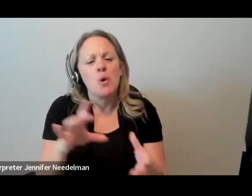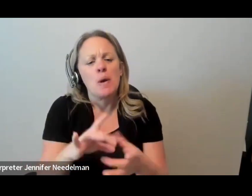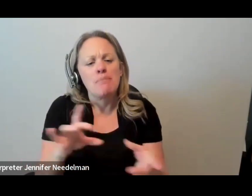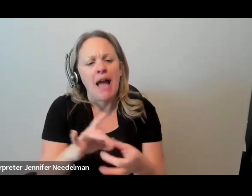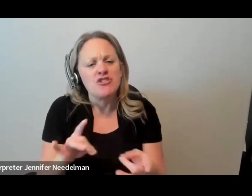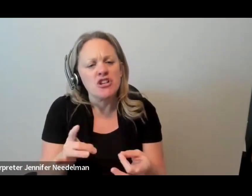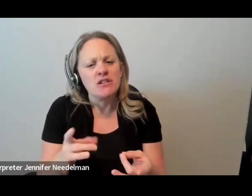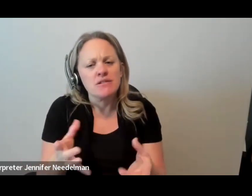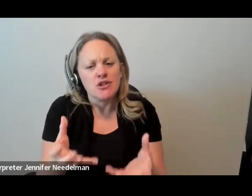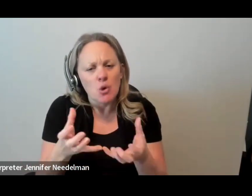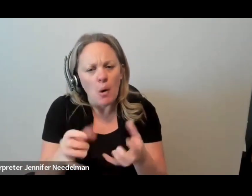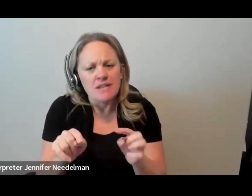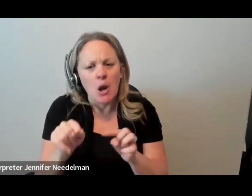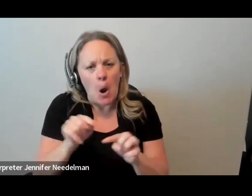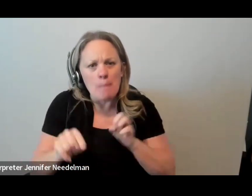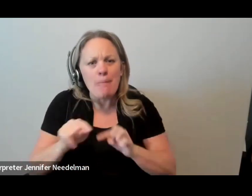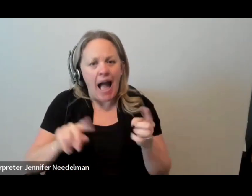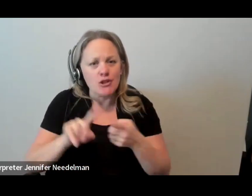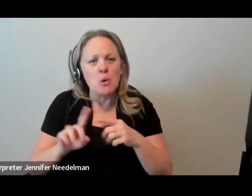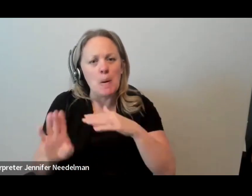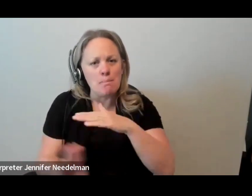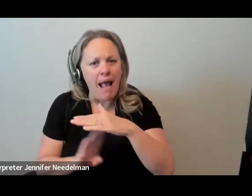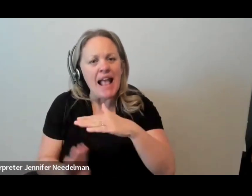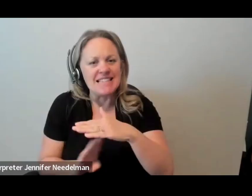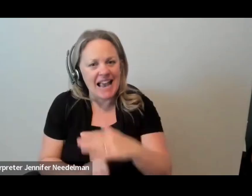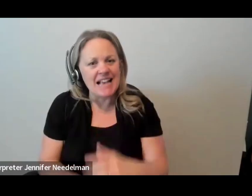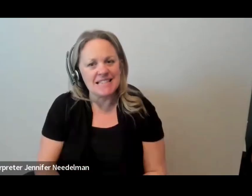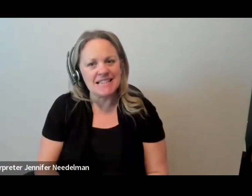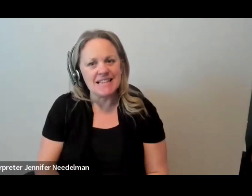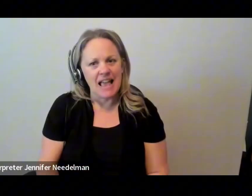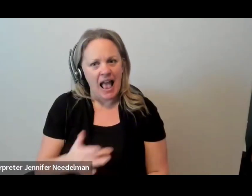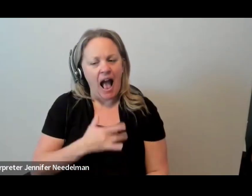to the basics? I feel that we need to get back